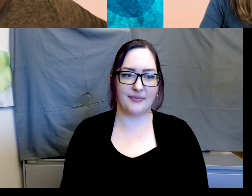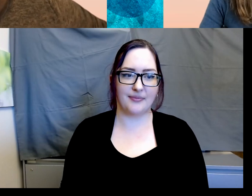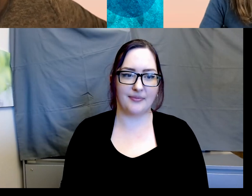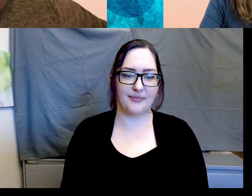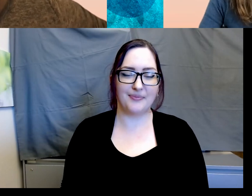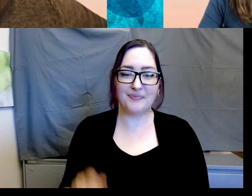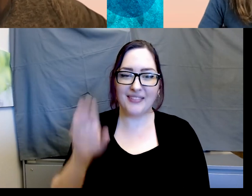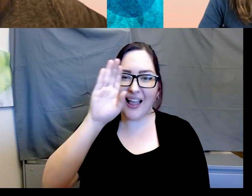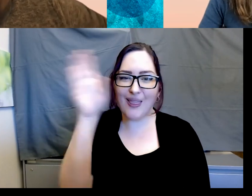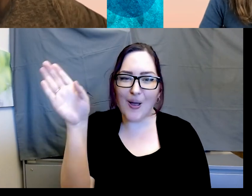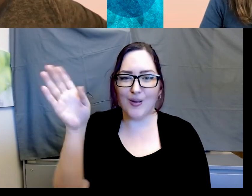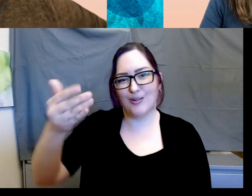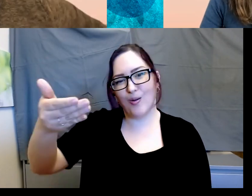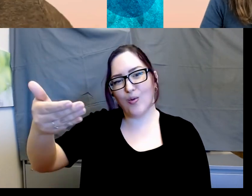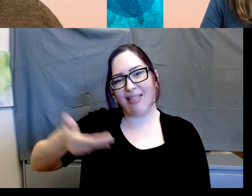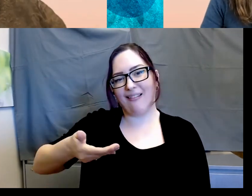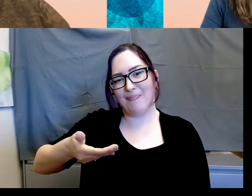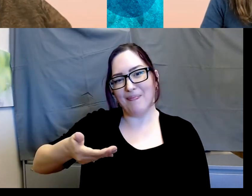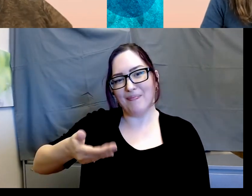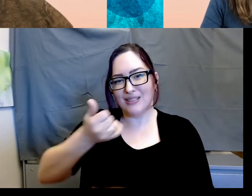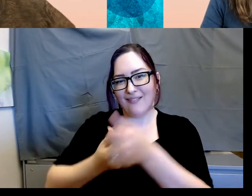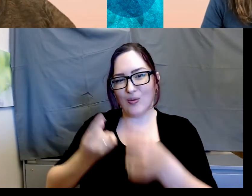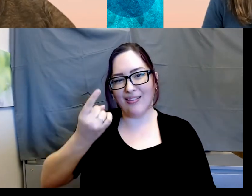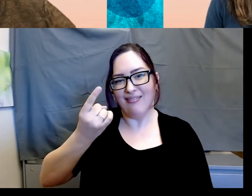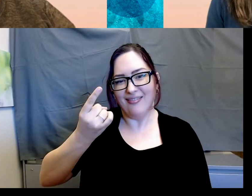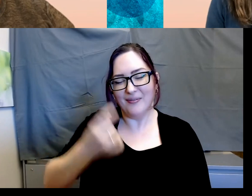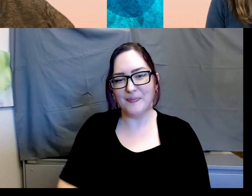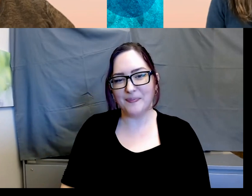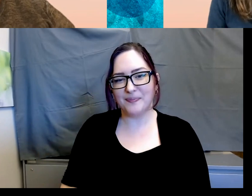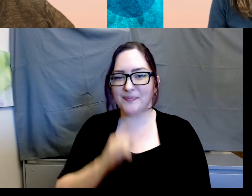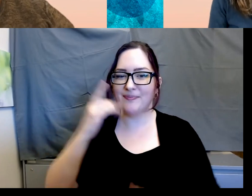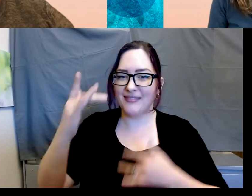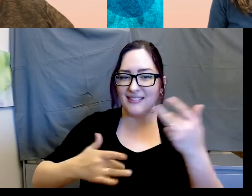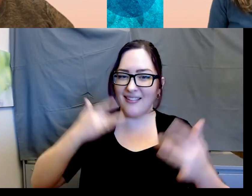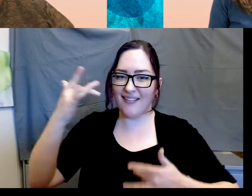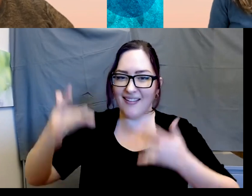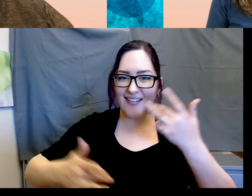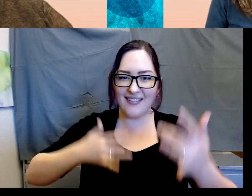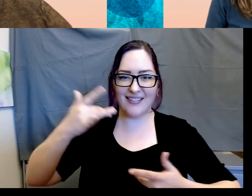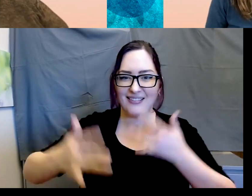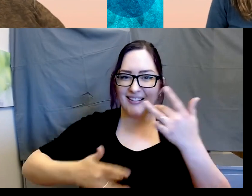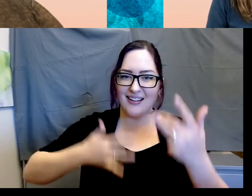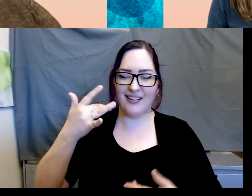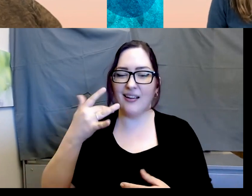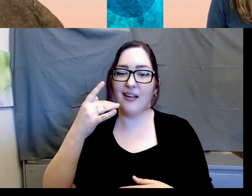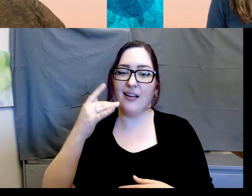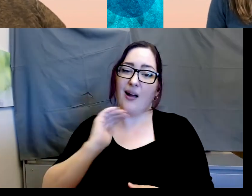Hello, and welcome to everyone today. We're really excited for our very last event